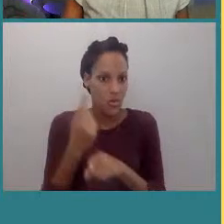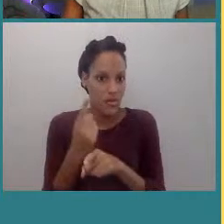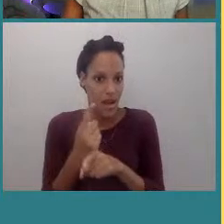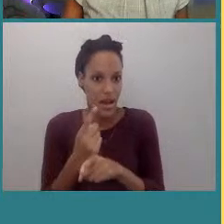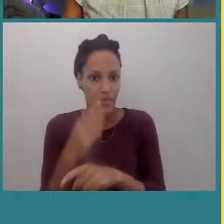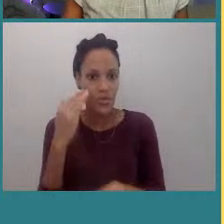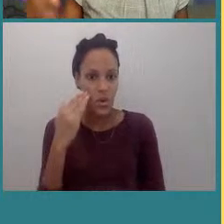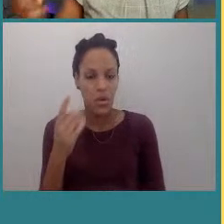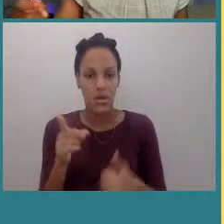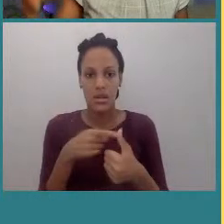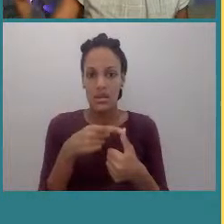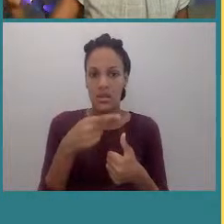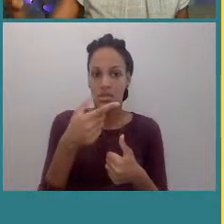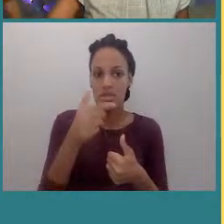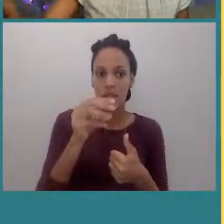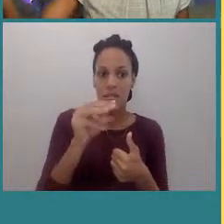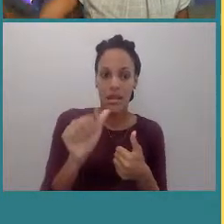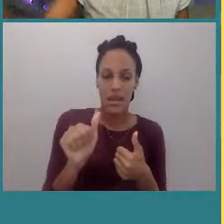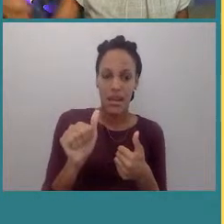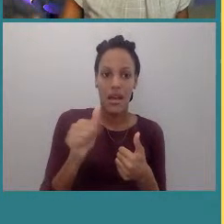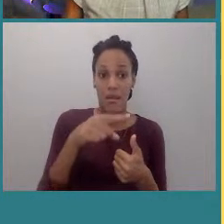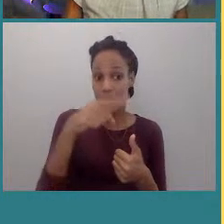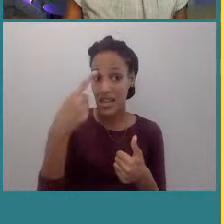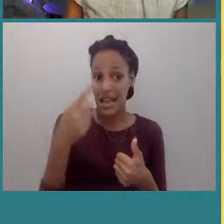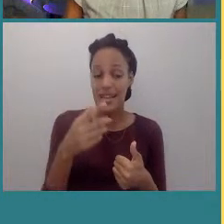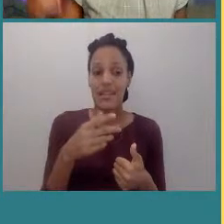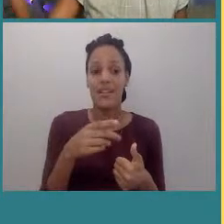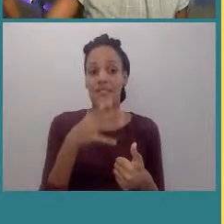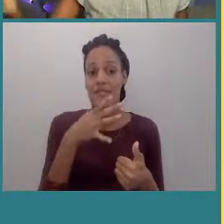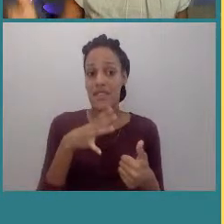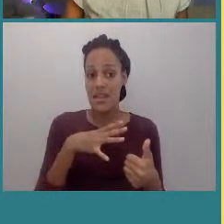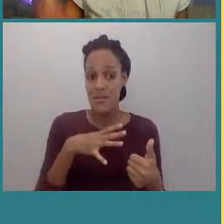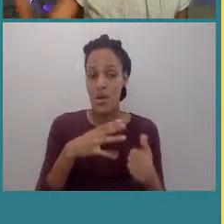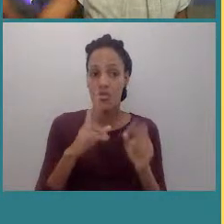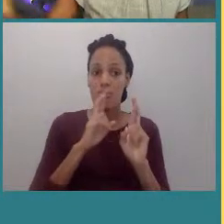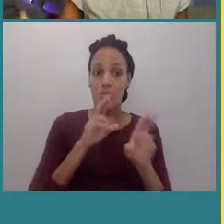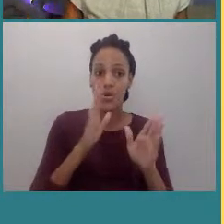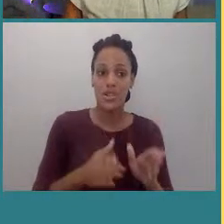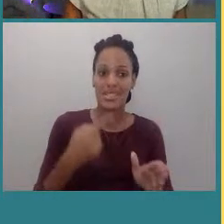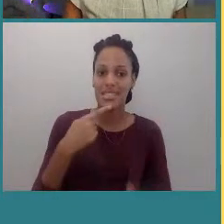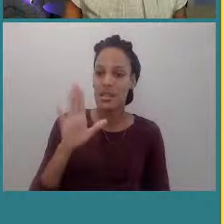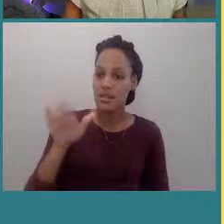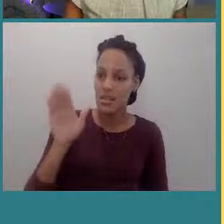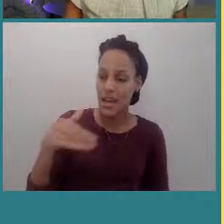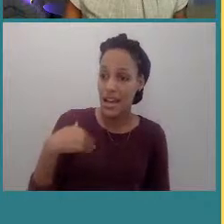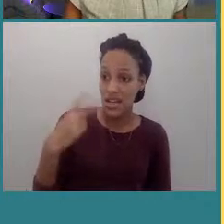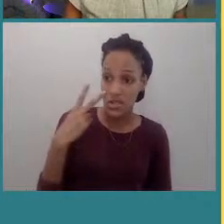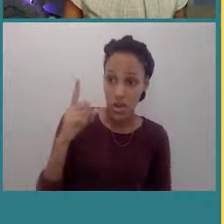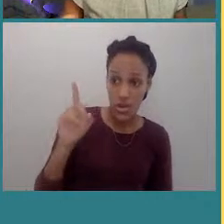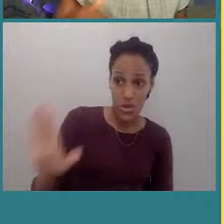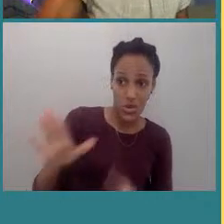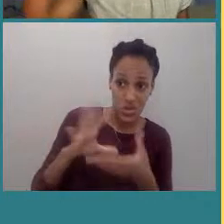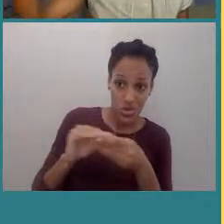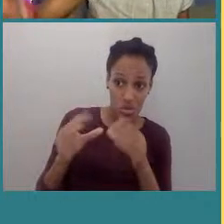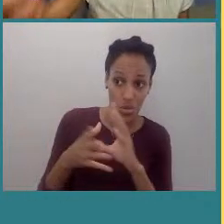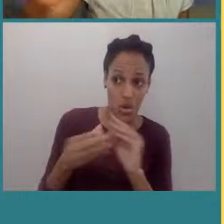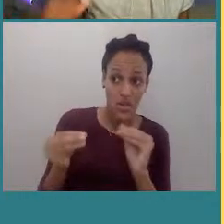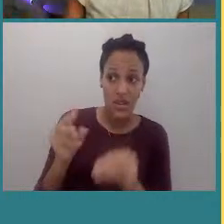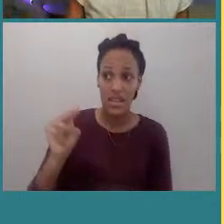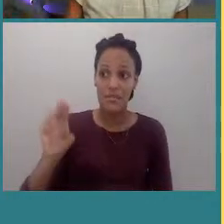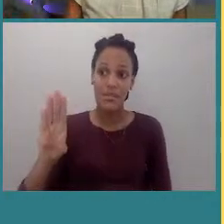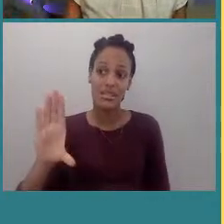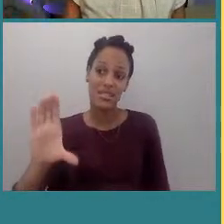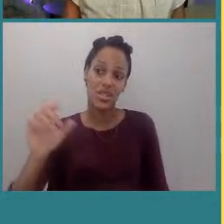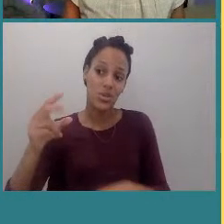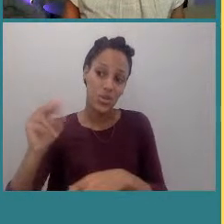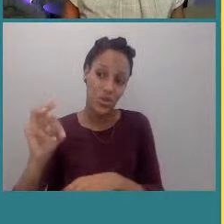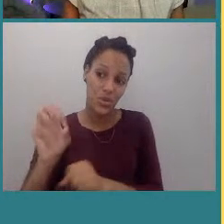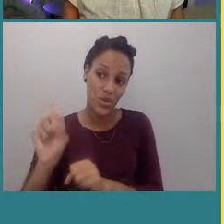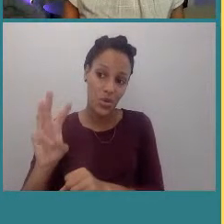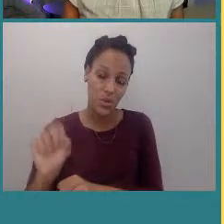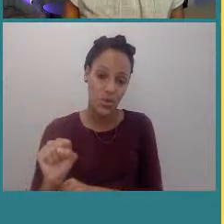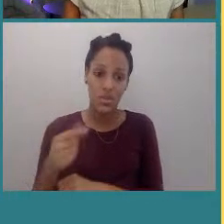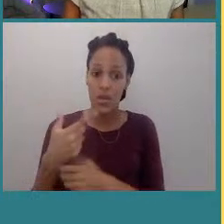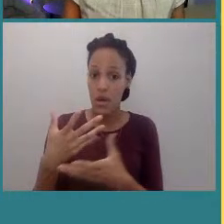Morning America there was a Black female reporter, hey Dr. Howard, I saw you and want to support